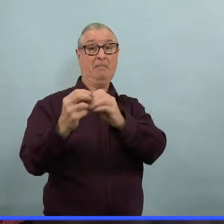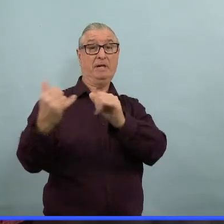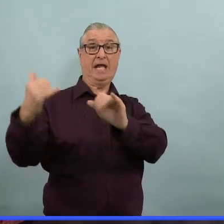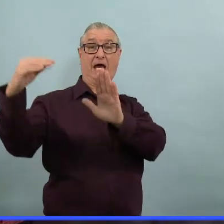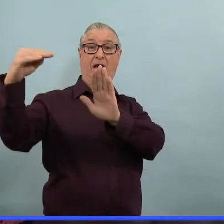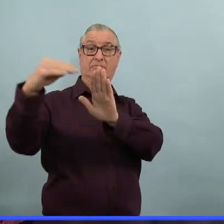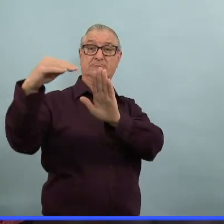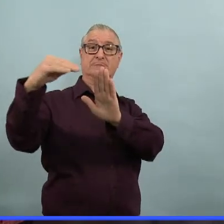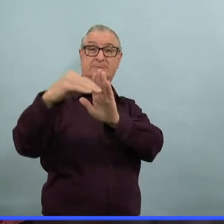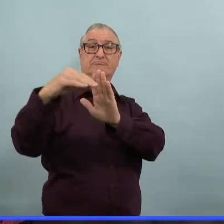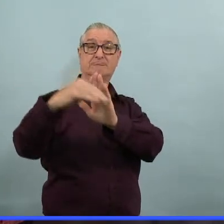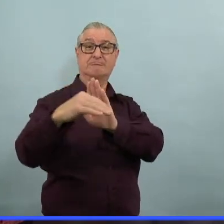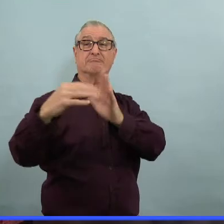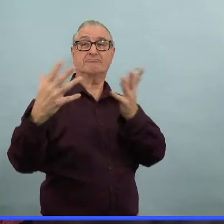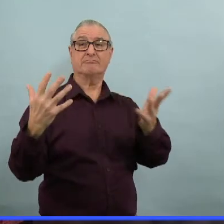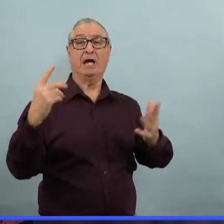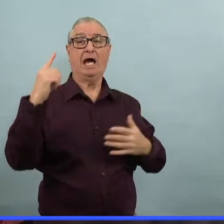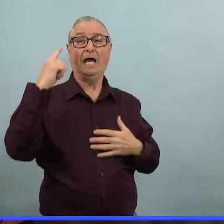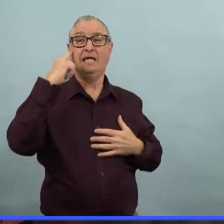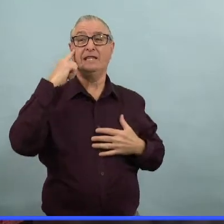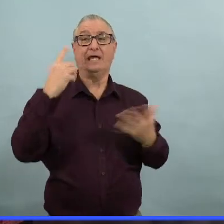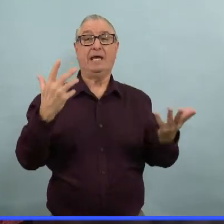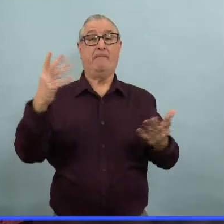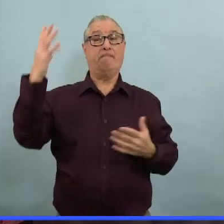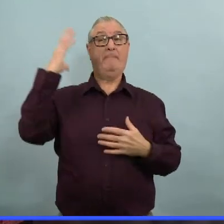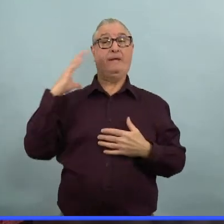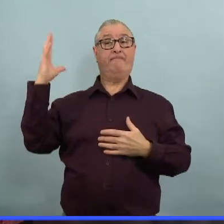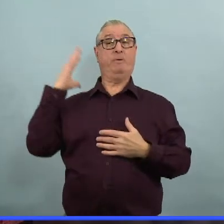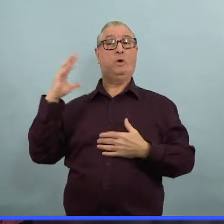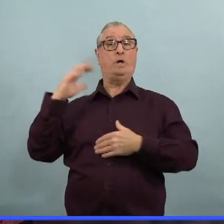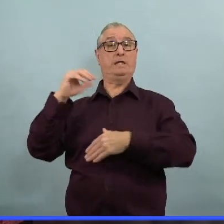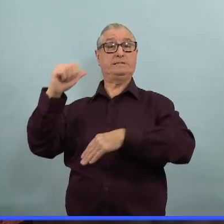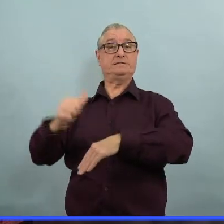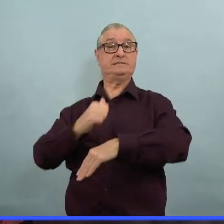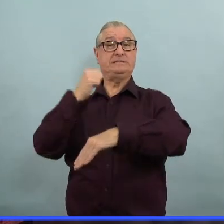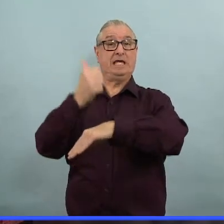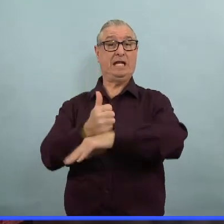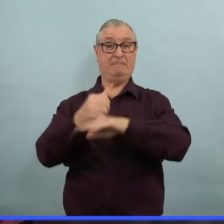restrictions were in place for as we're starting to see the movement towards the trend that we are